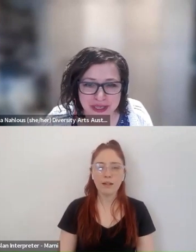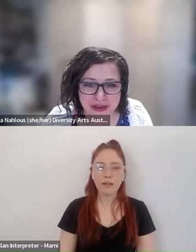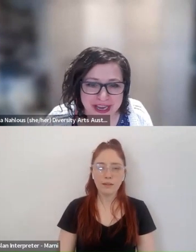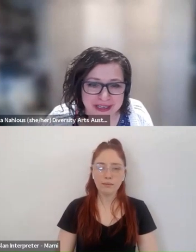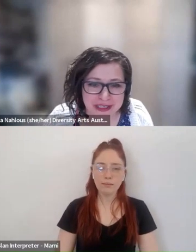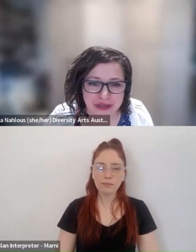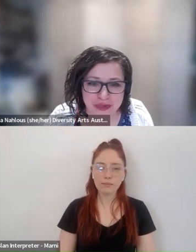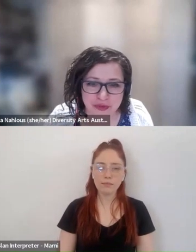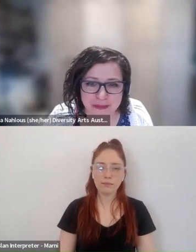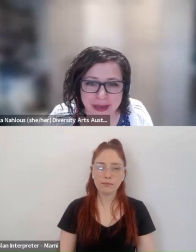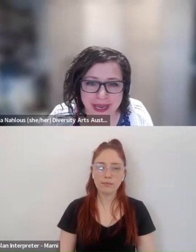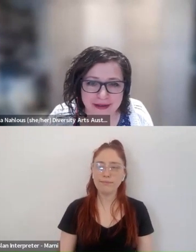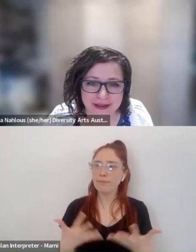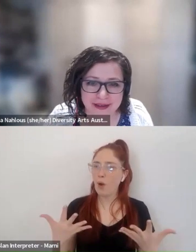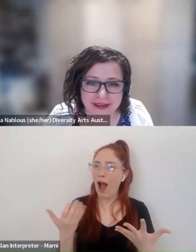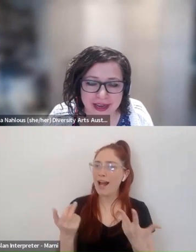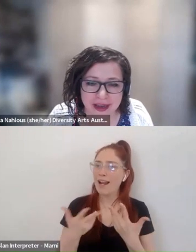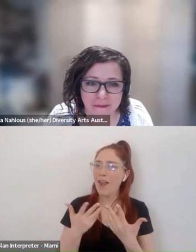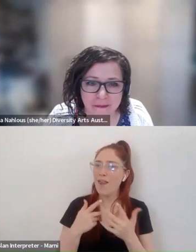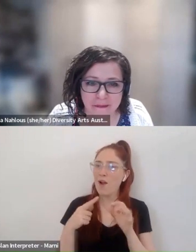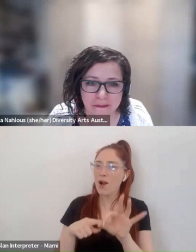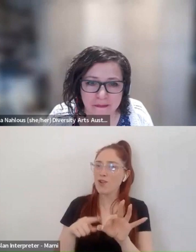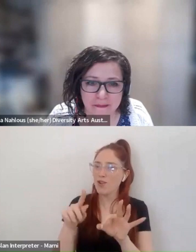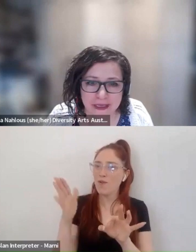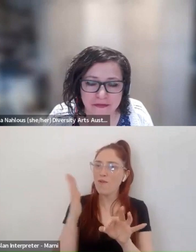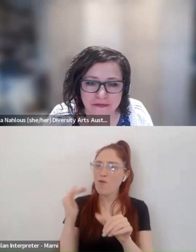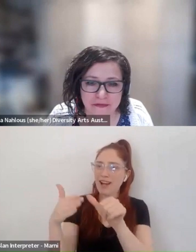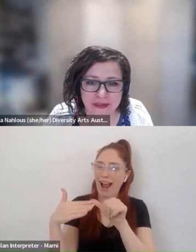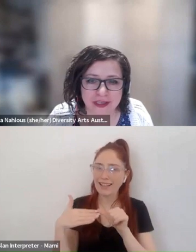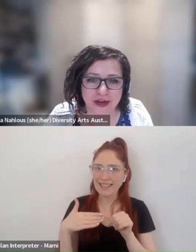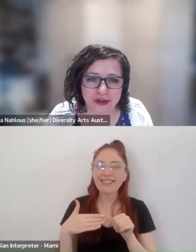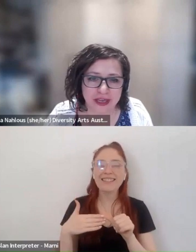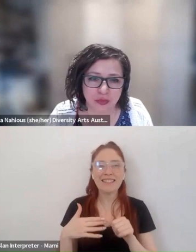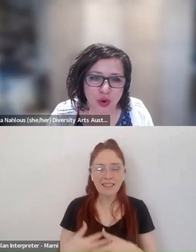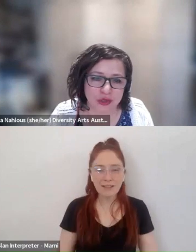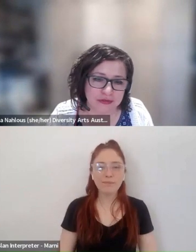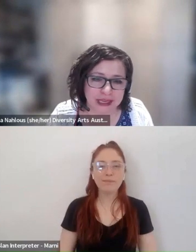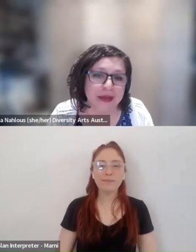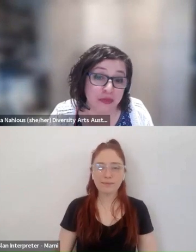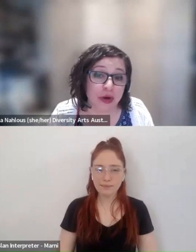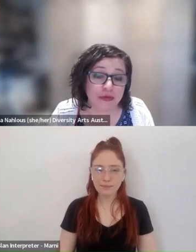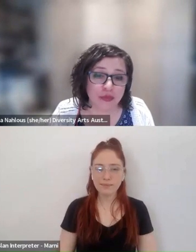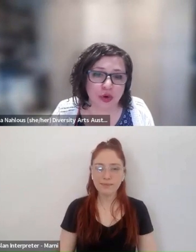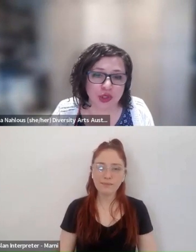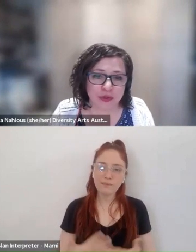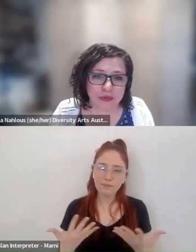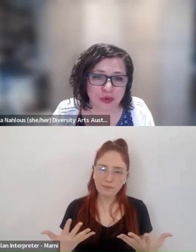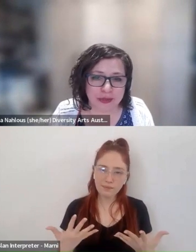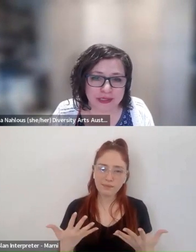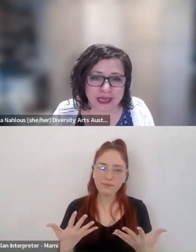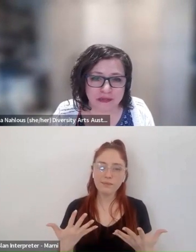going to ask you, which was about if, you know like, what, yeah, what what should a board possess